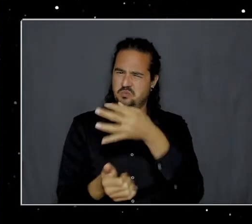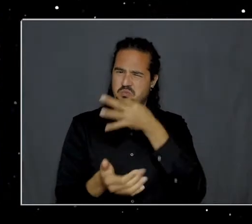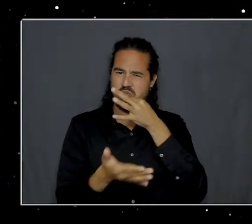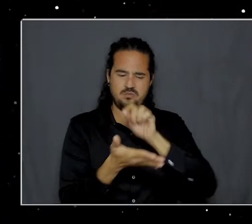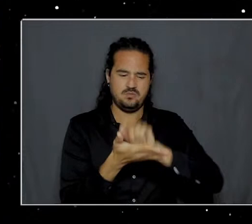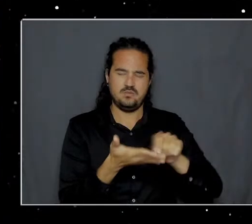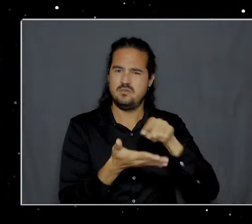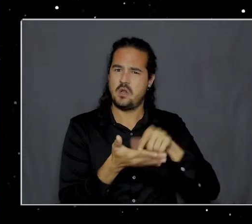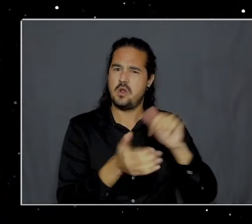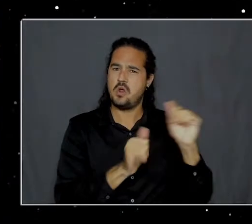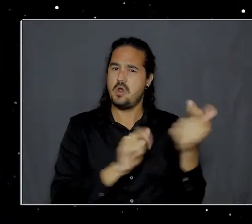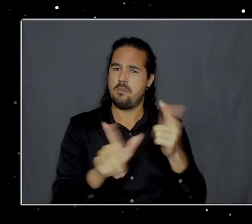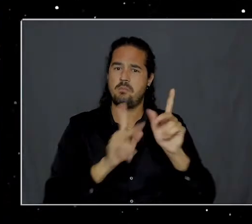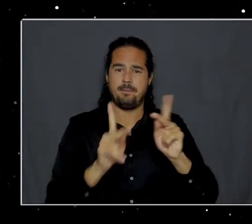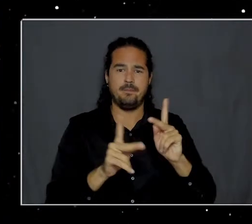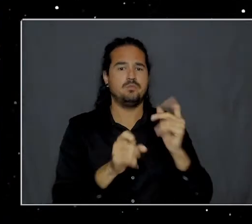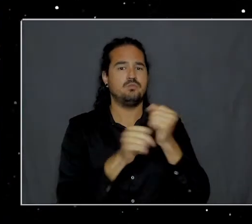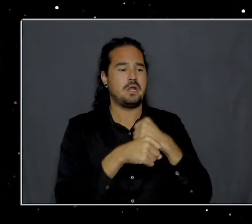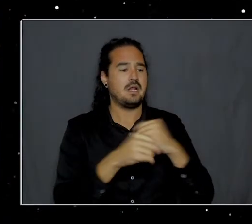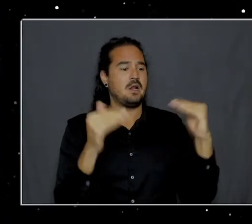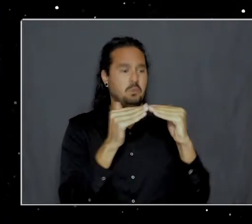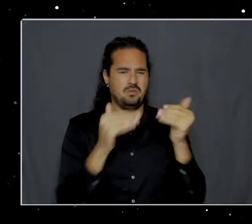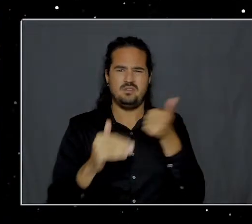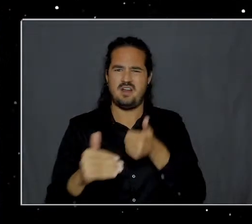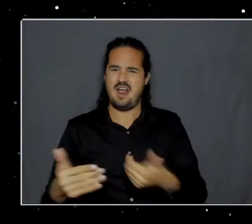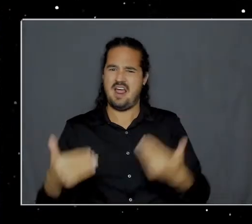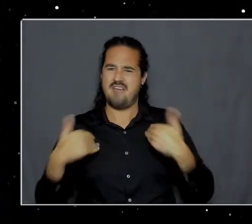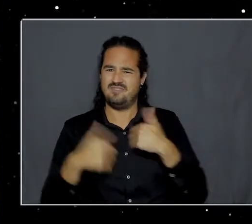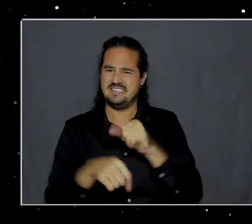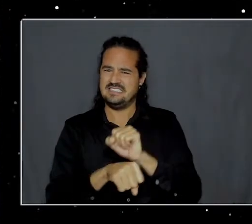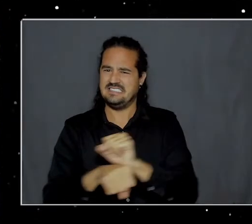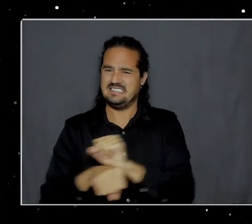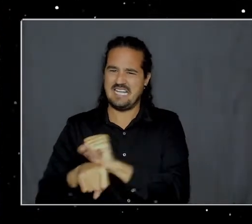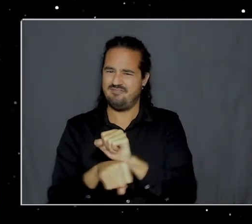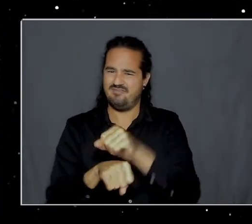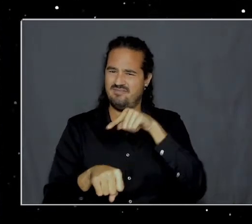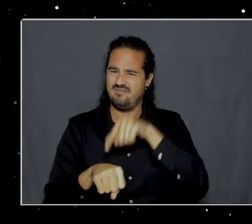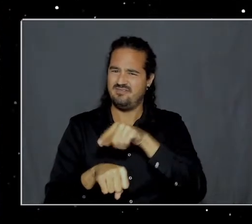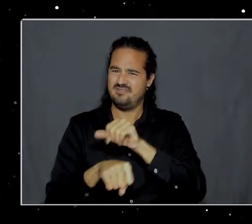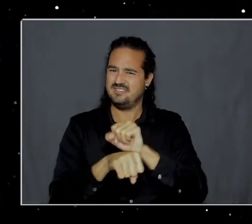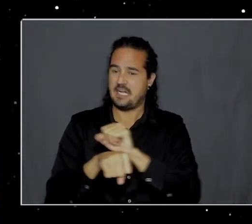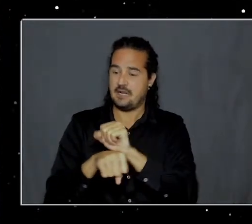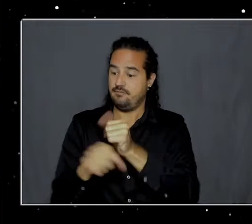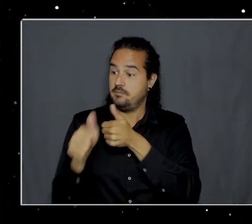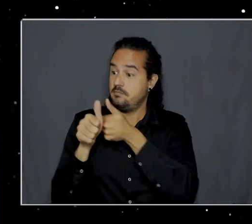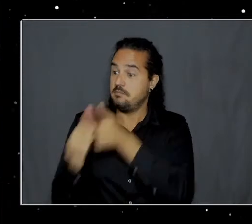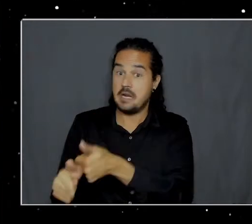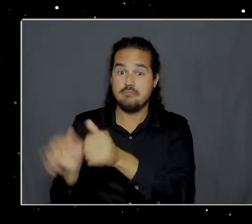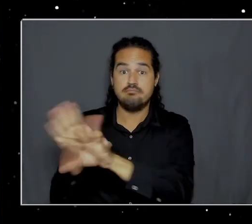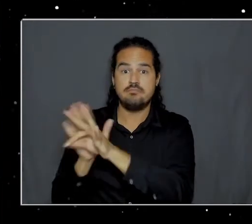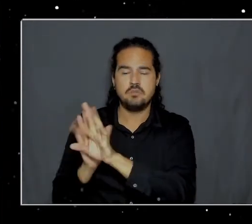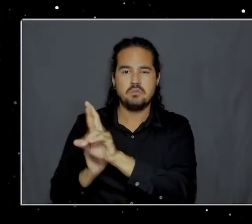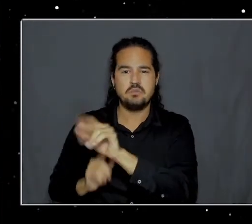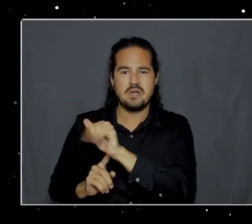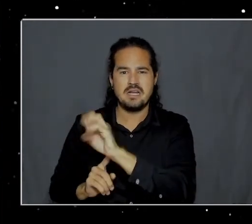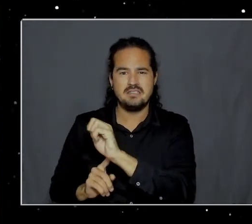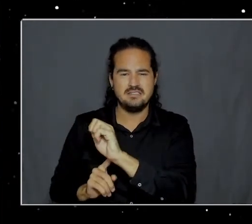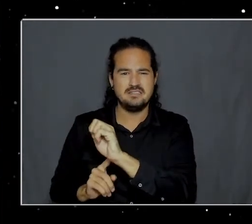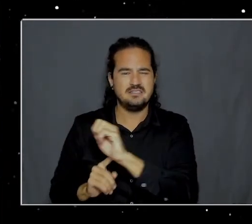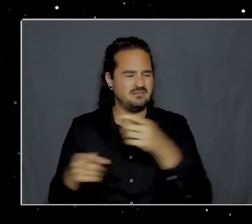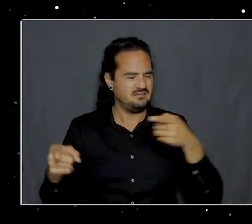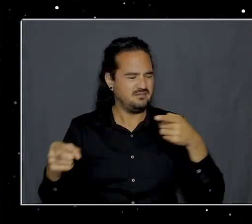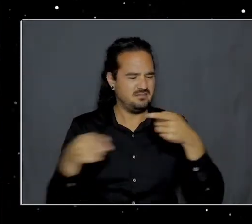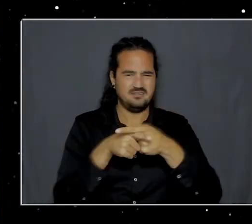SLAVERY?